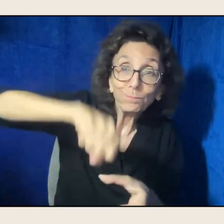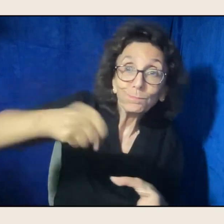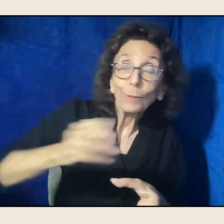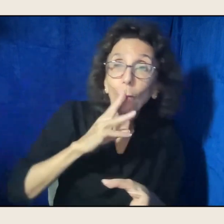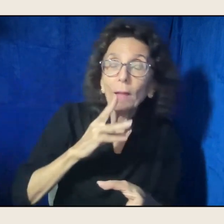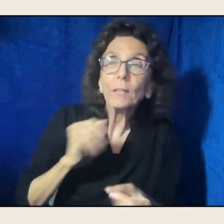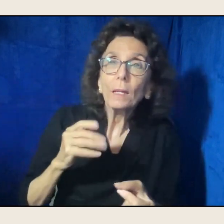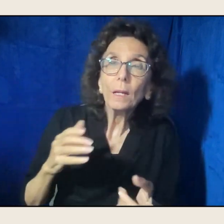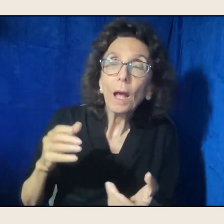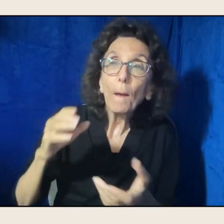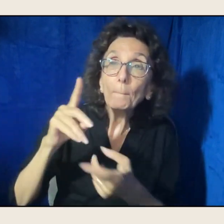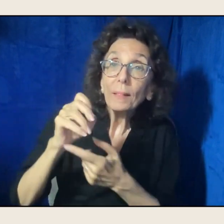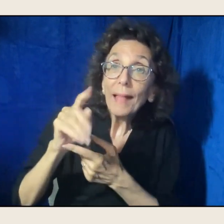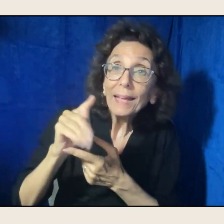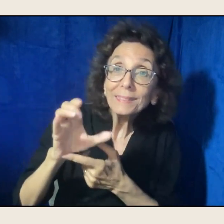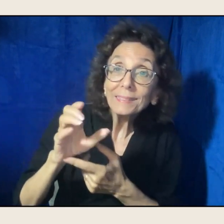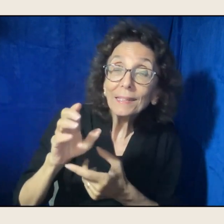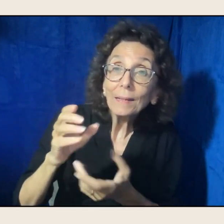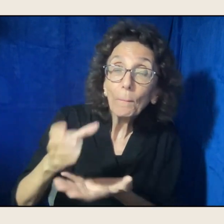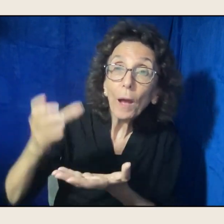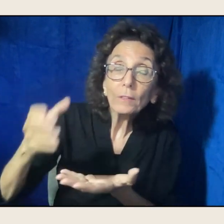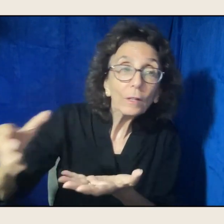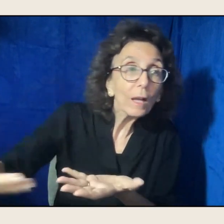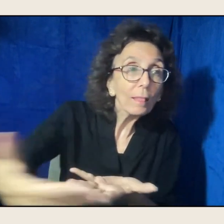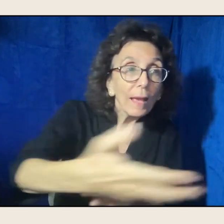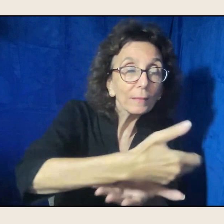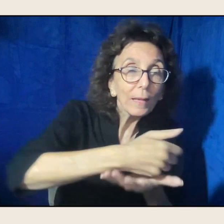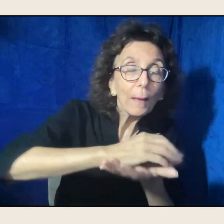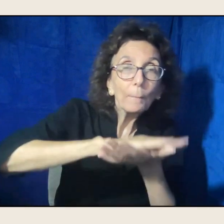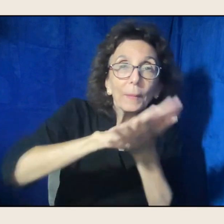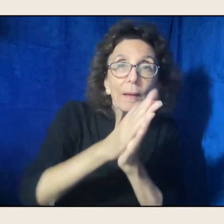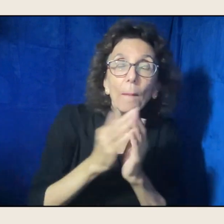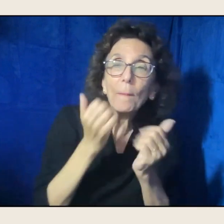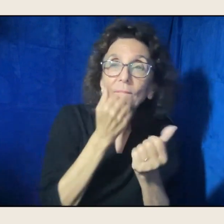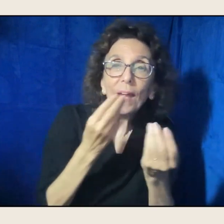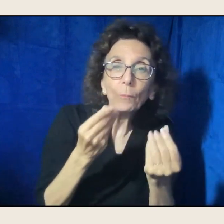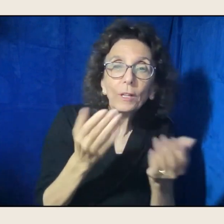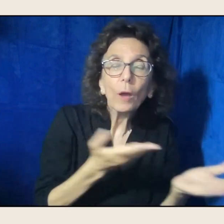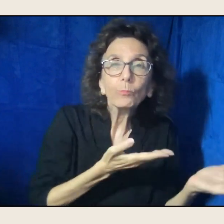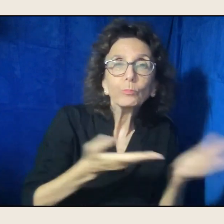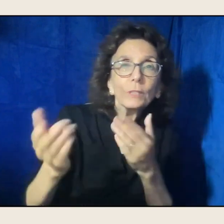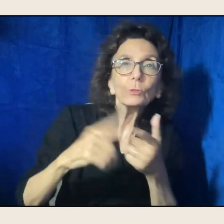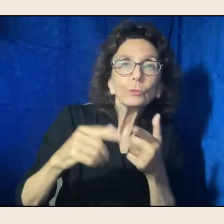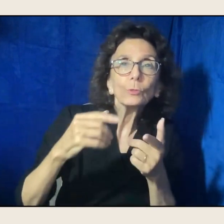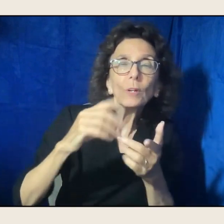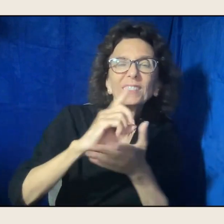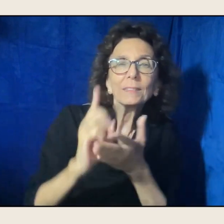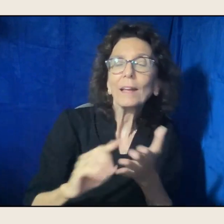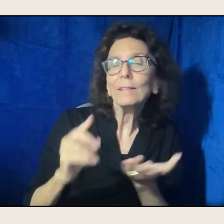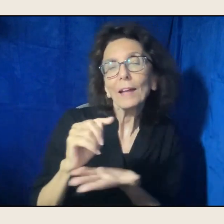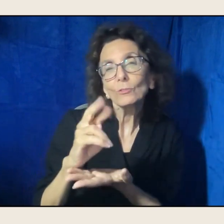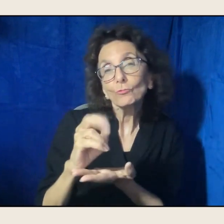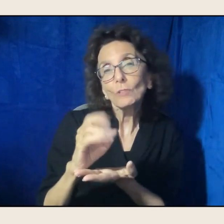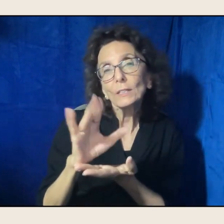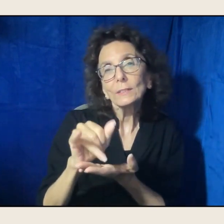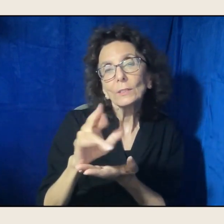and turn them into fabric and take it to a designer like Tracy Reese in New York and design rainwear and swimwear,